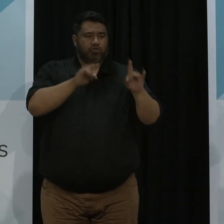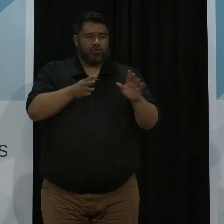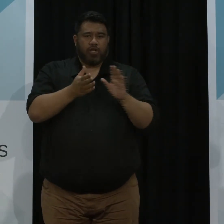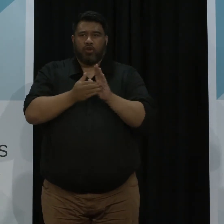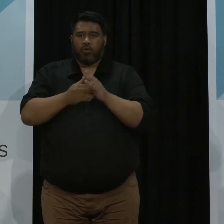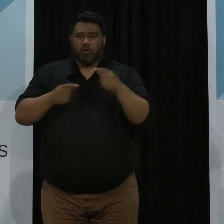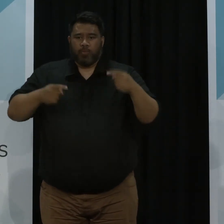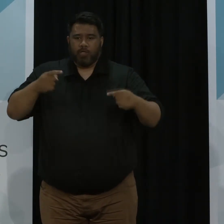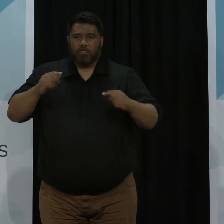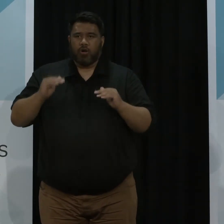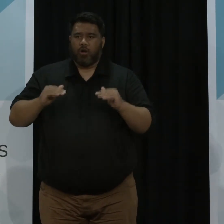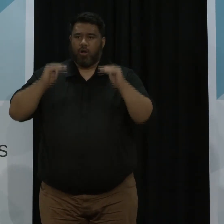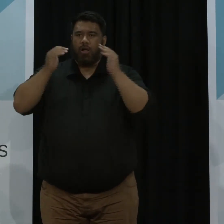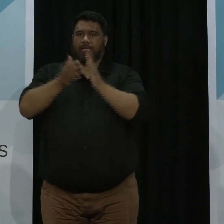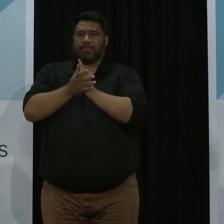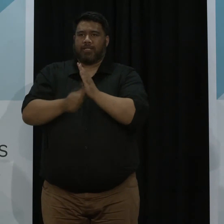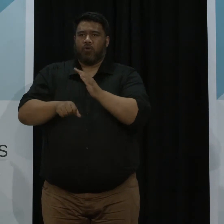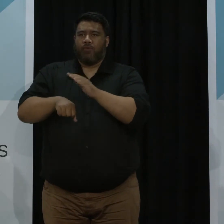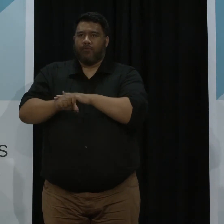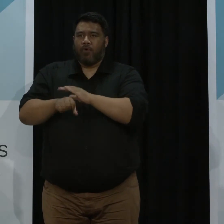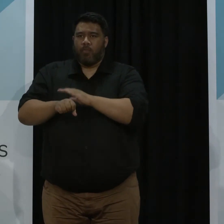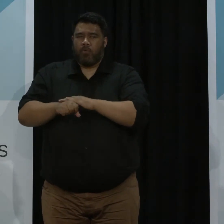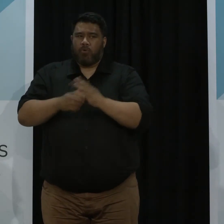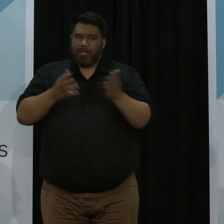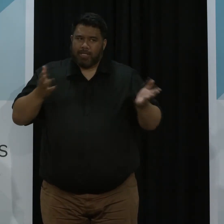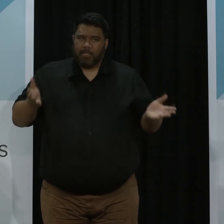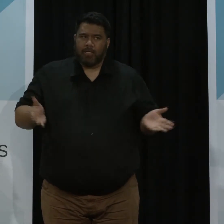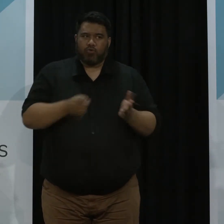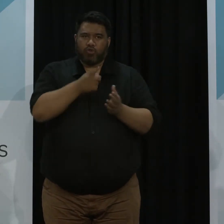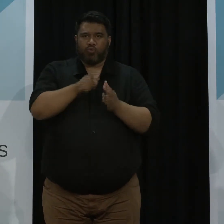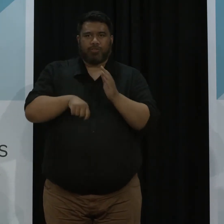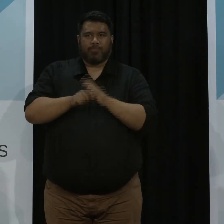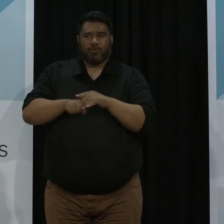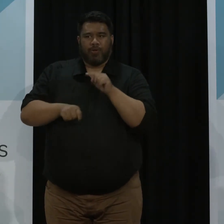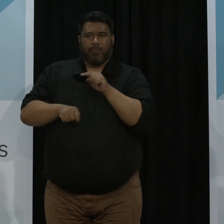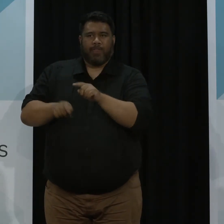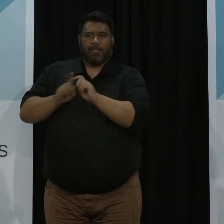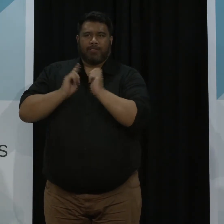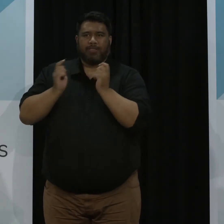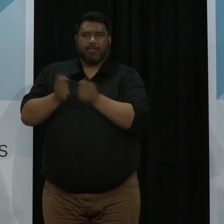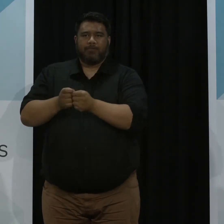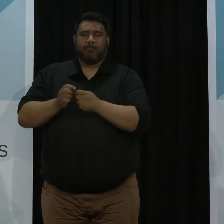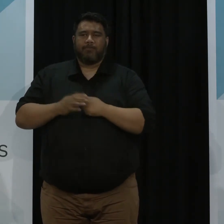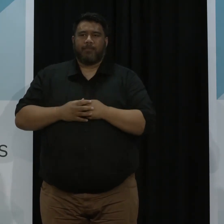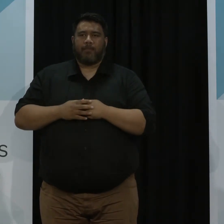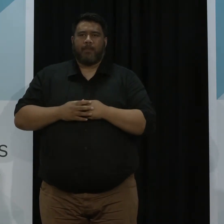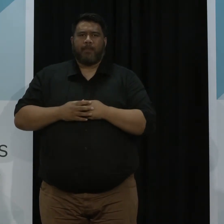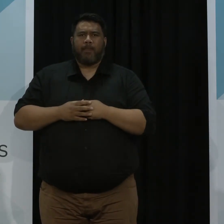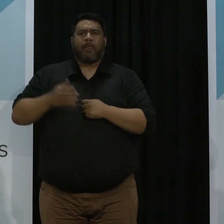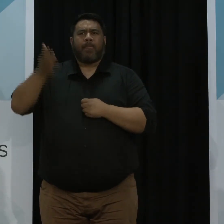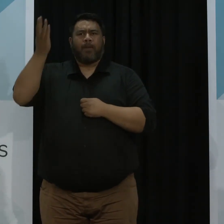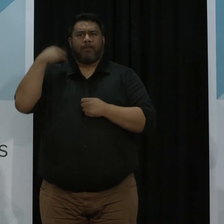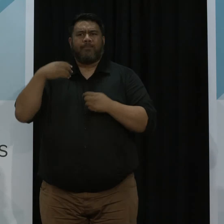supporting a team that is playing in a Trans-Tasman competition will be paying a